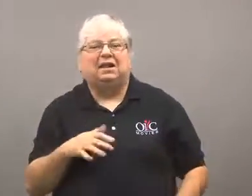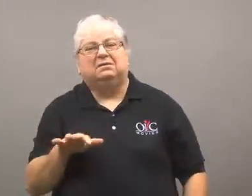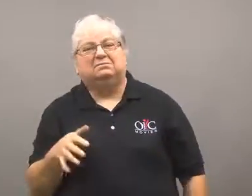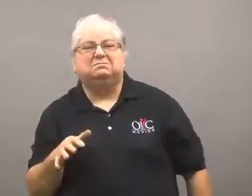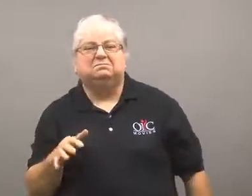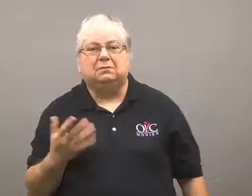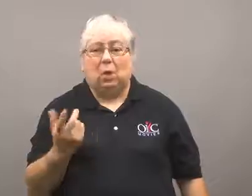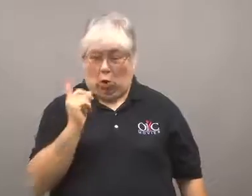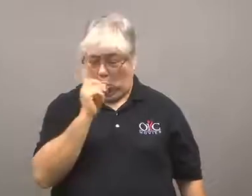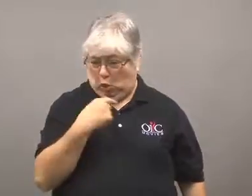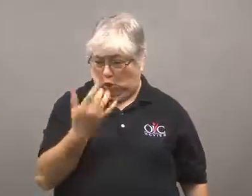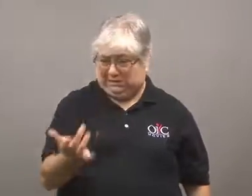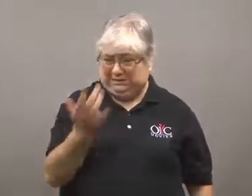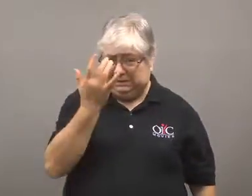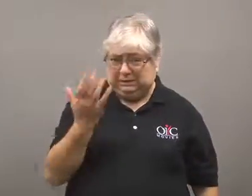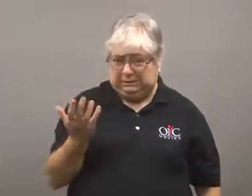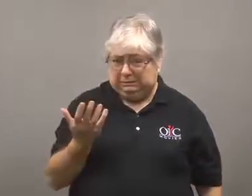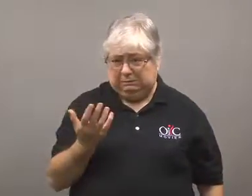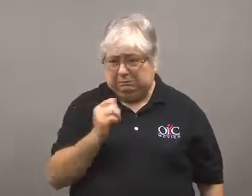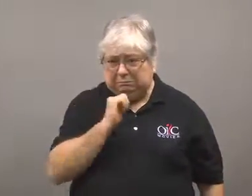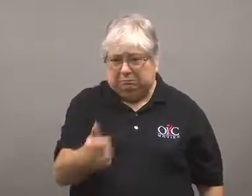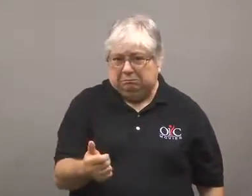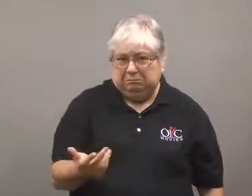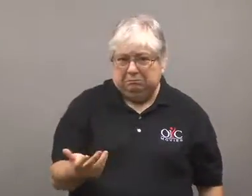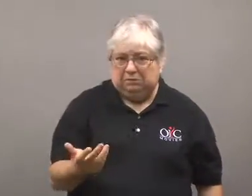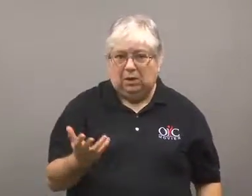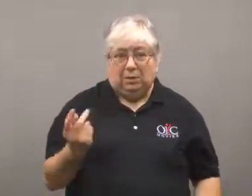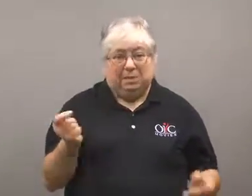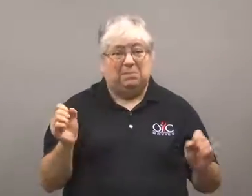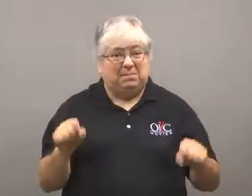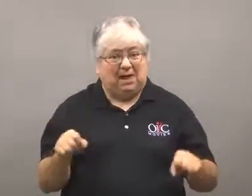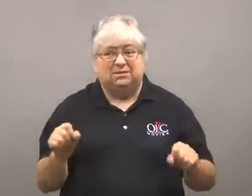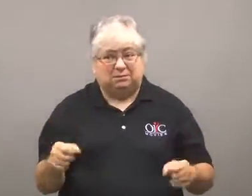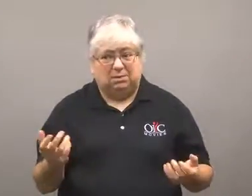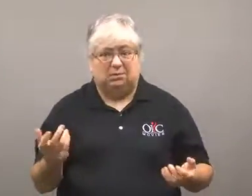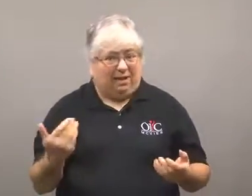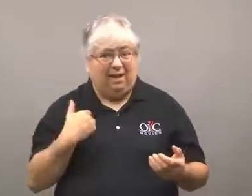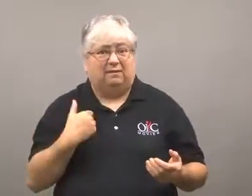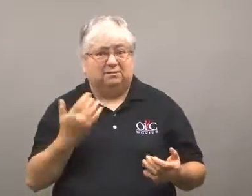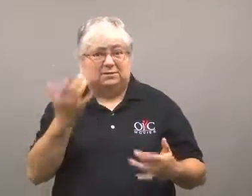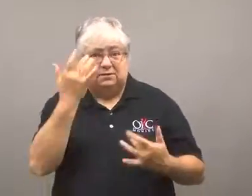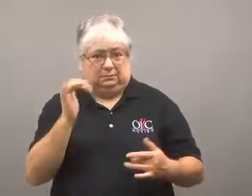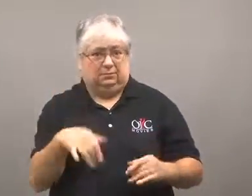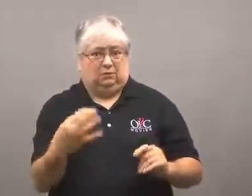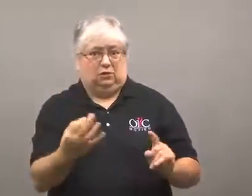She wasn't feeling all that great, but she didn't look sick, either.